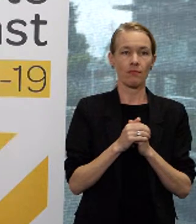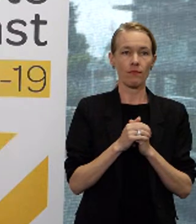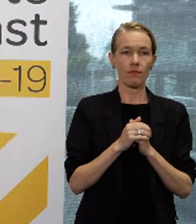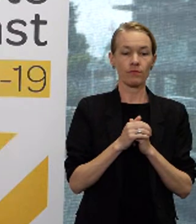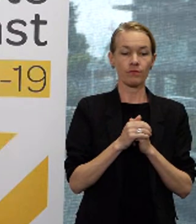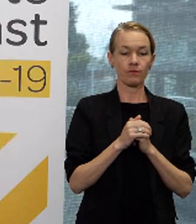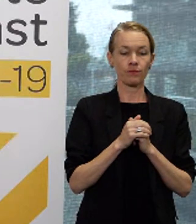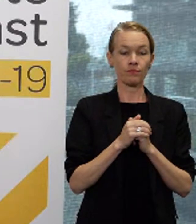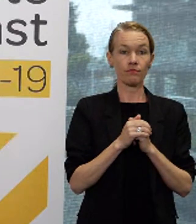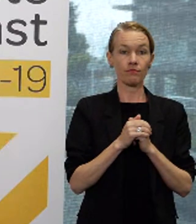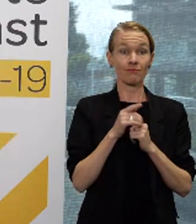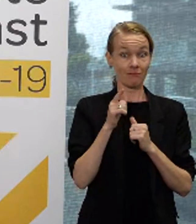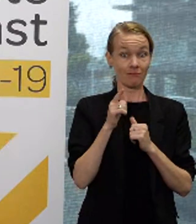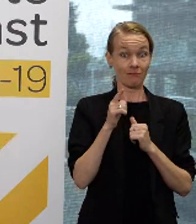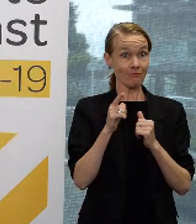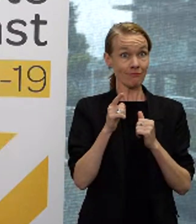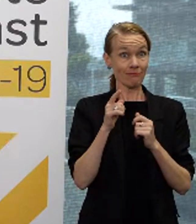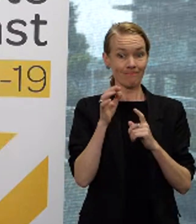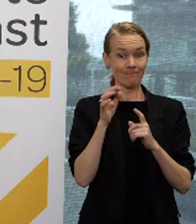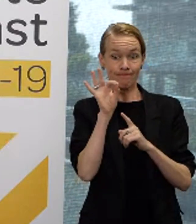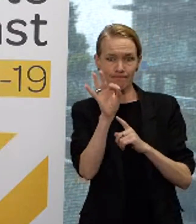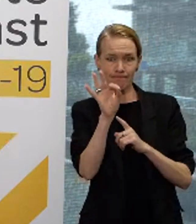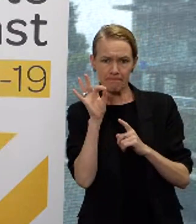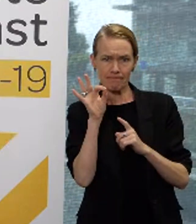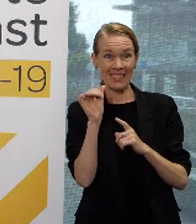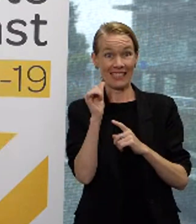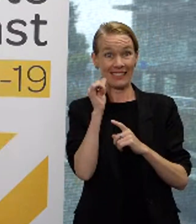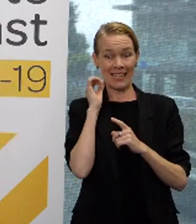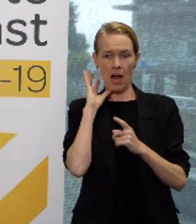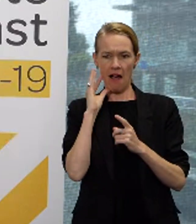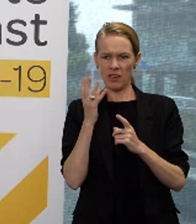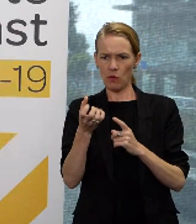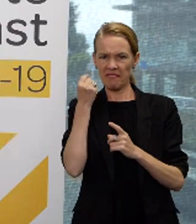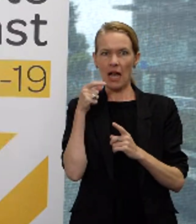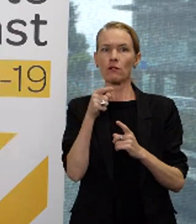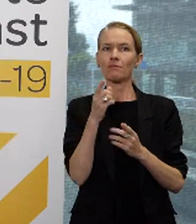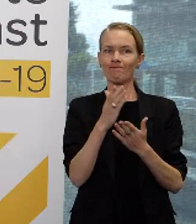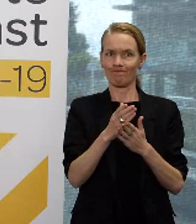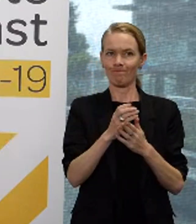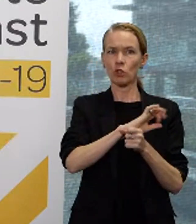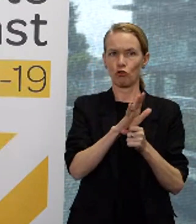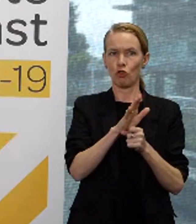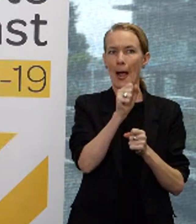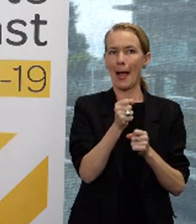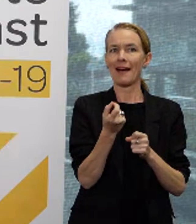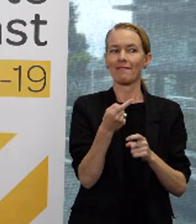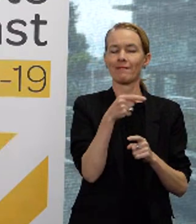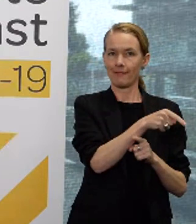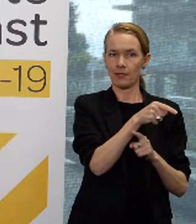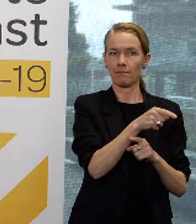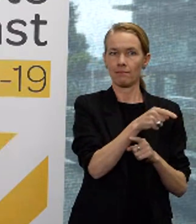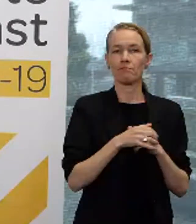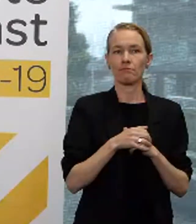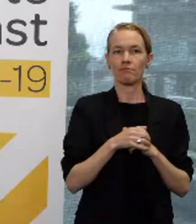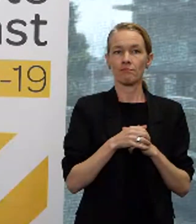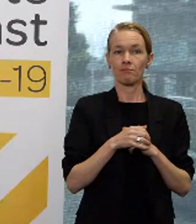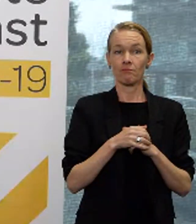The test returned a positive result yesterday afternoon. We immediately of course put our contact